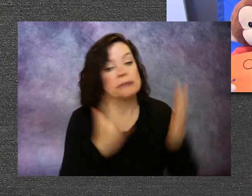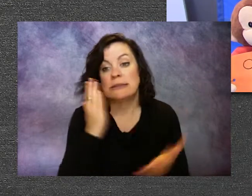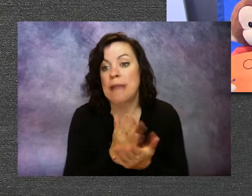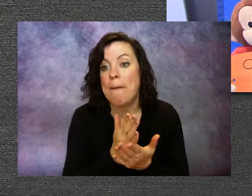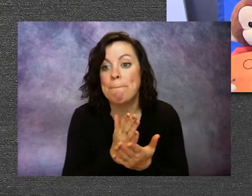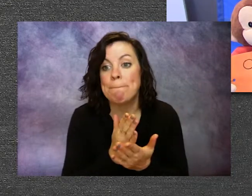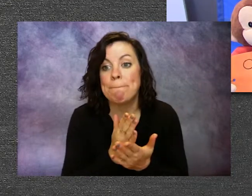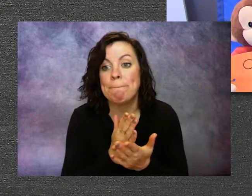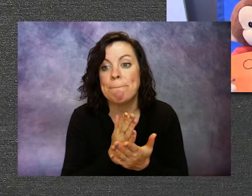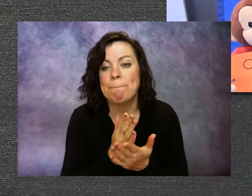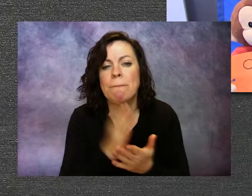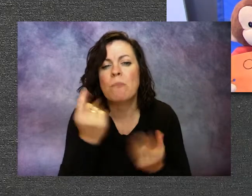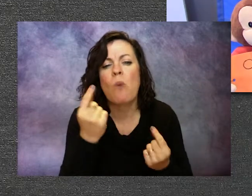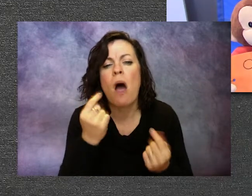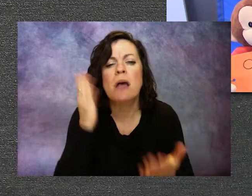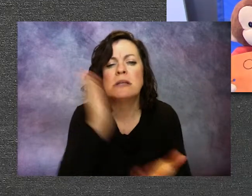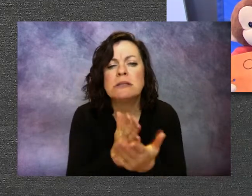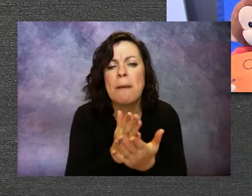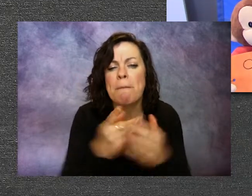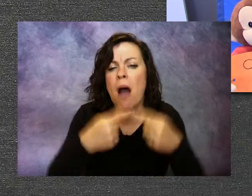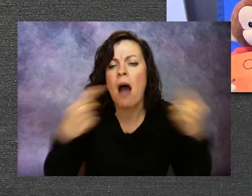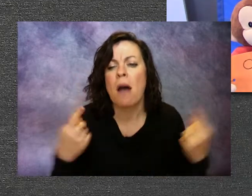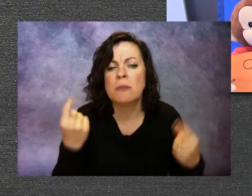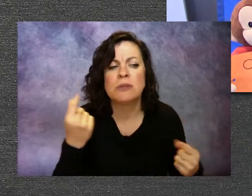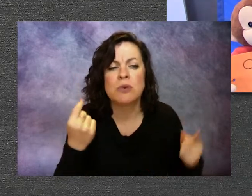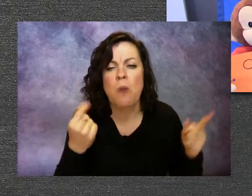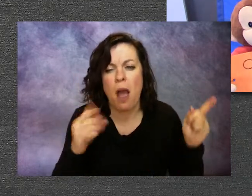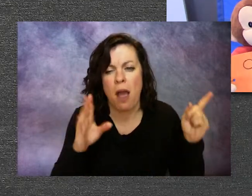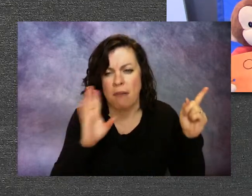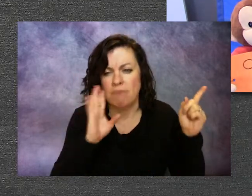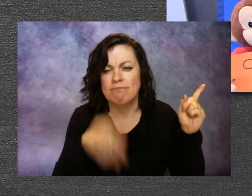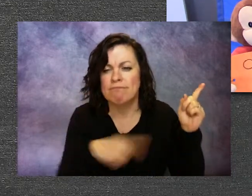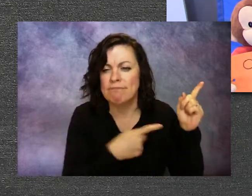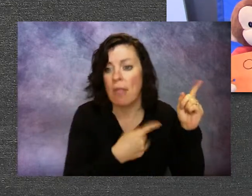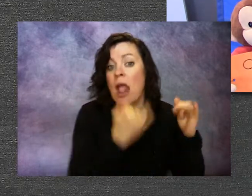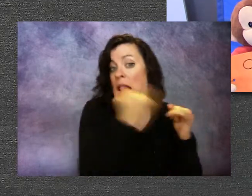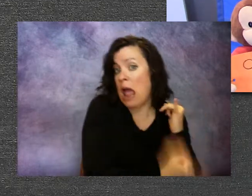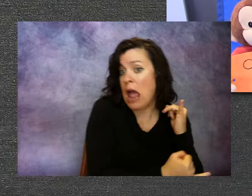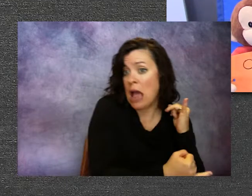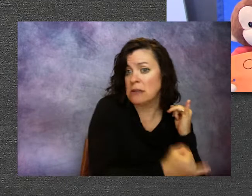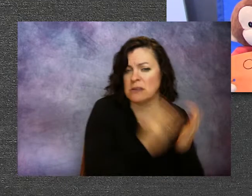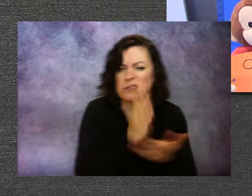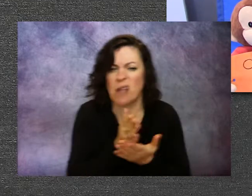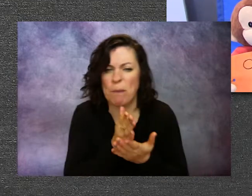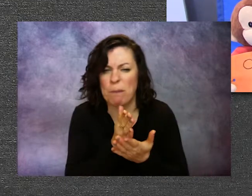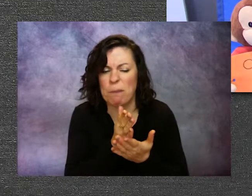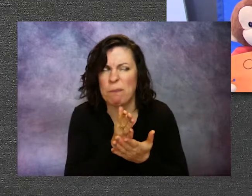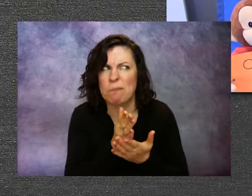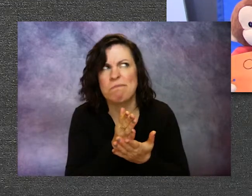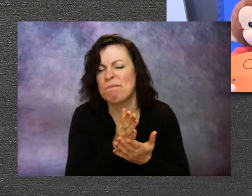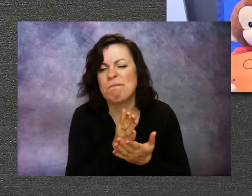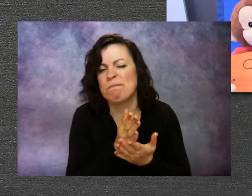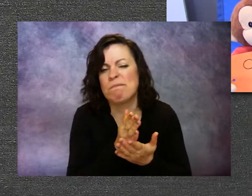Do you know the opposite of stop? I bet you do, let's try it. Last, stop, nope.